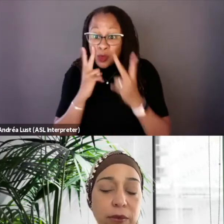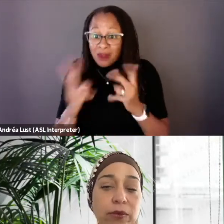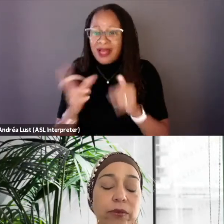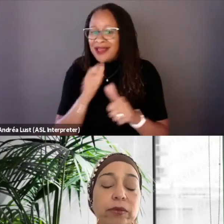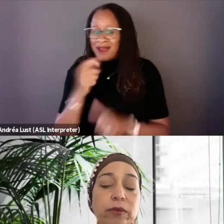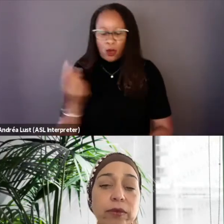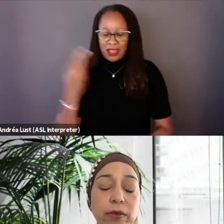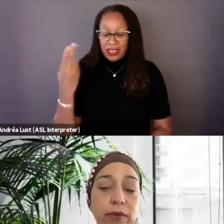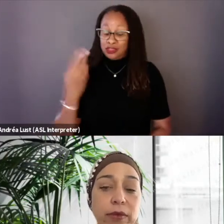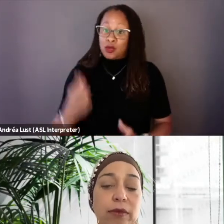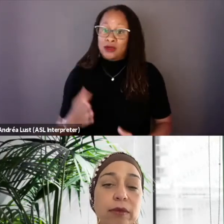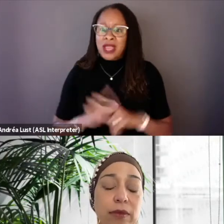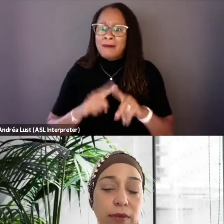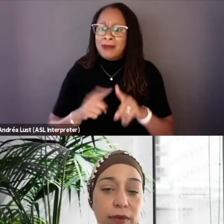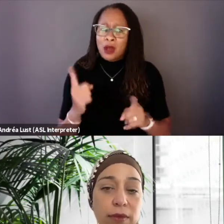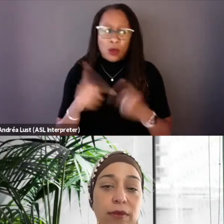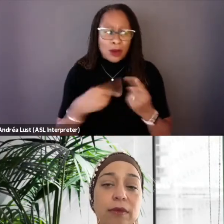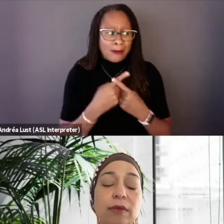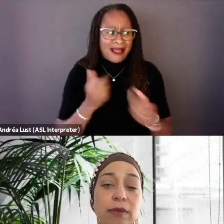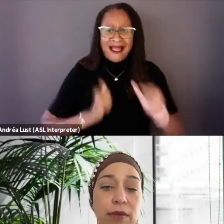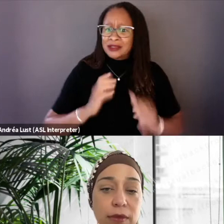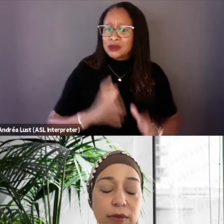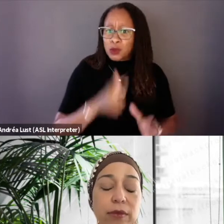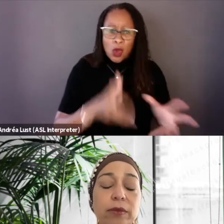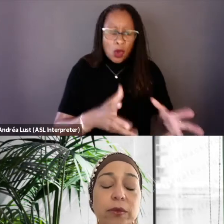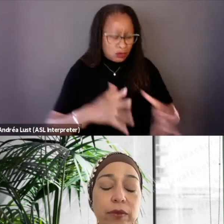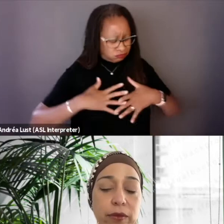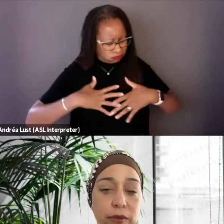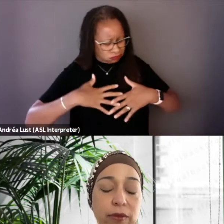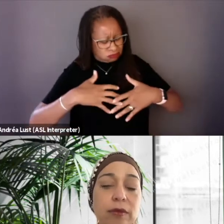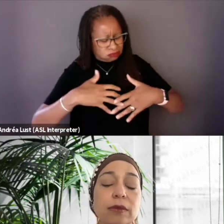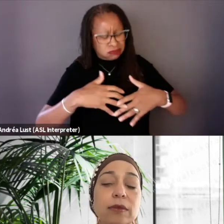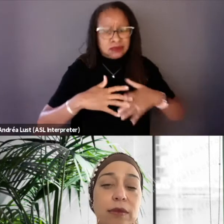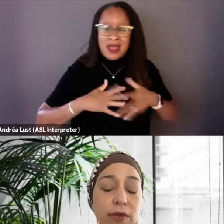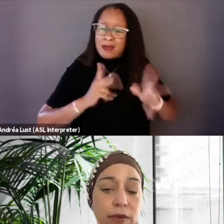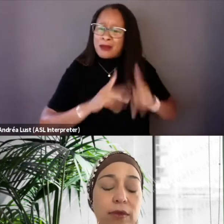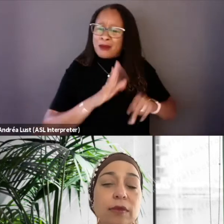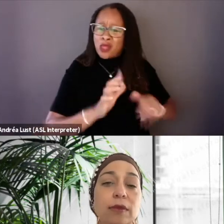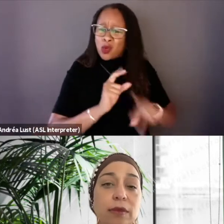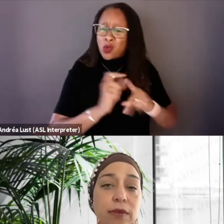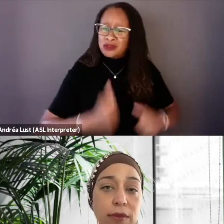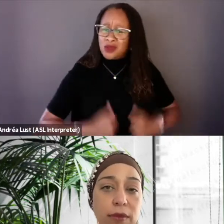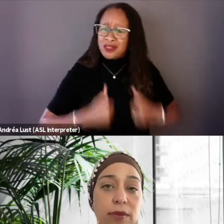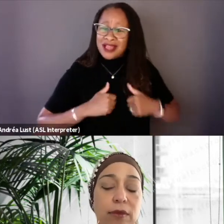but how about actors breathing people's words to life so it sounds like they're talking to us now?